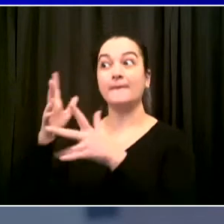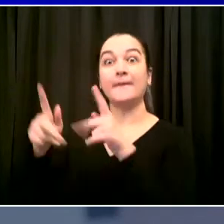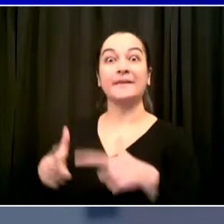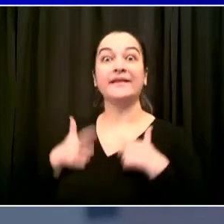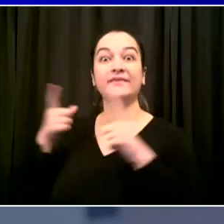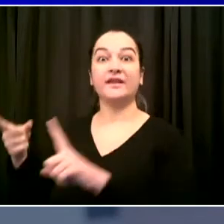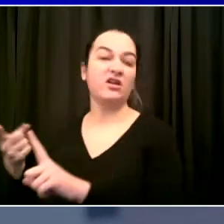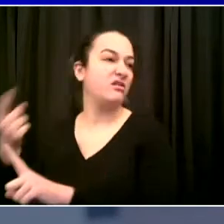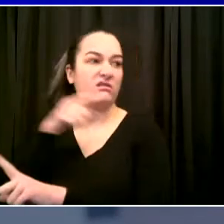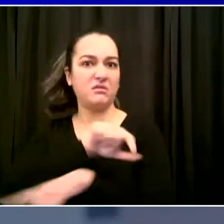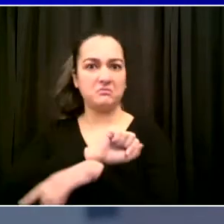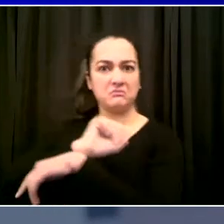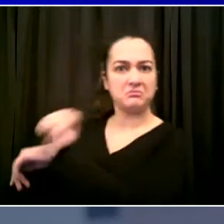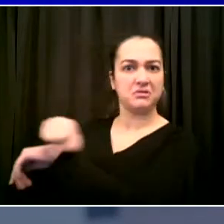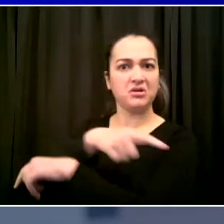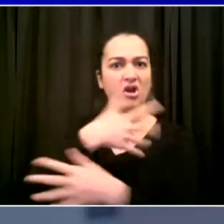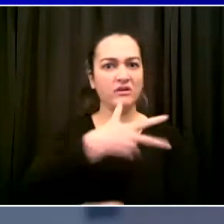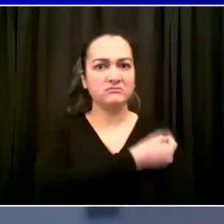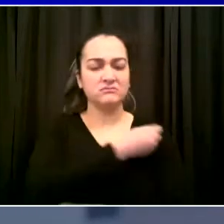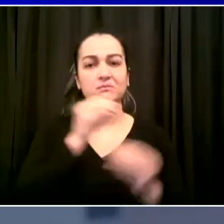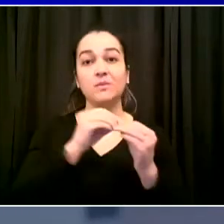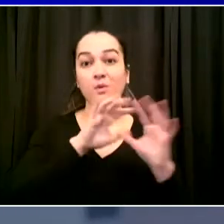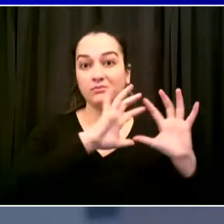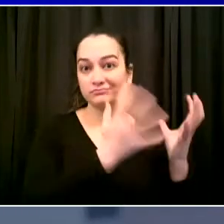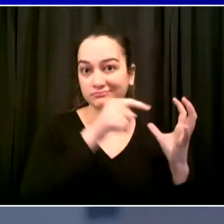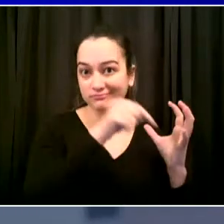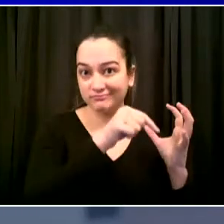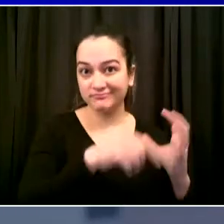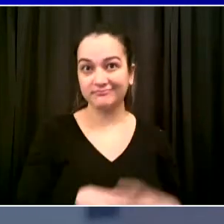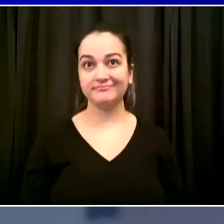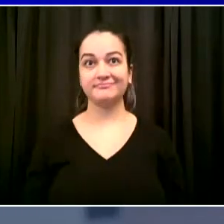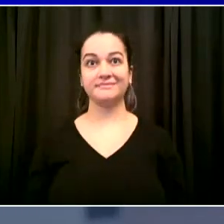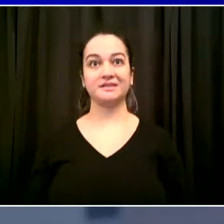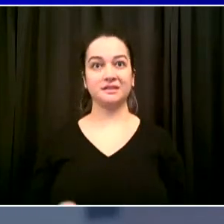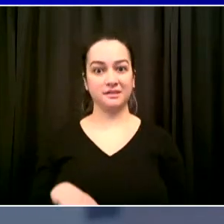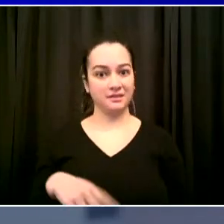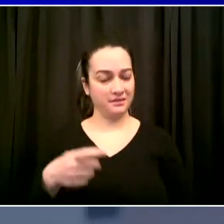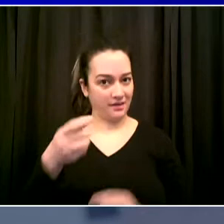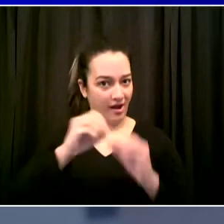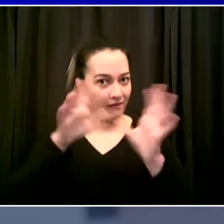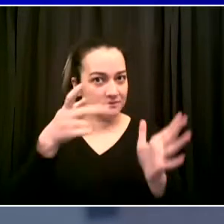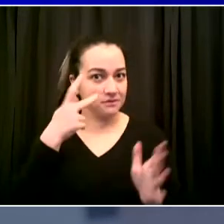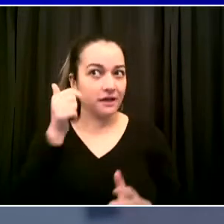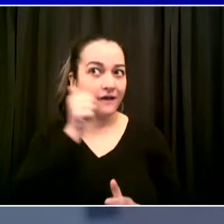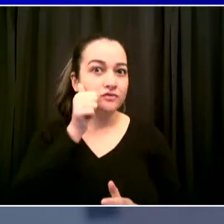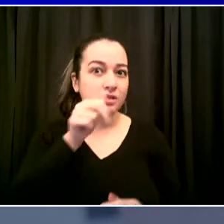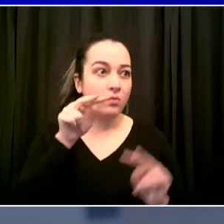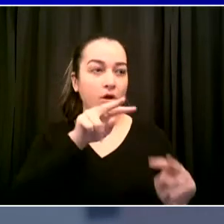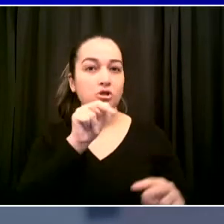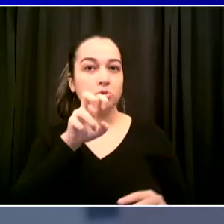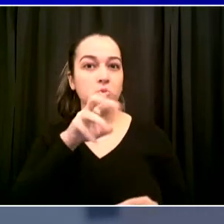SIXTH LARGEST CITY IN AMERICA. YOU CAN SEE EVERY DAY THIS NUMBER IS CLIMBING. WE GET THE SUPPLY WE NEED, E WCAN TAKE OFF